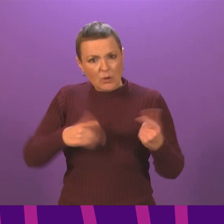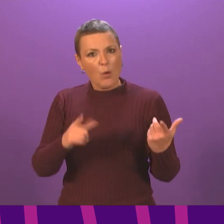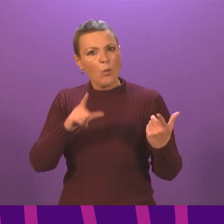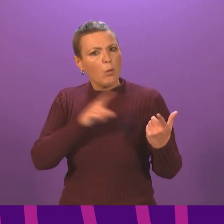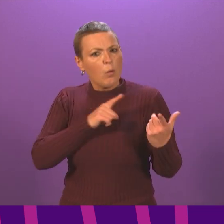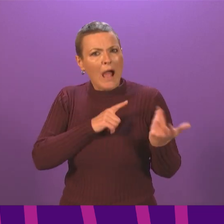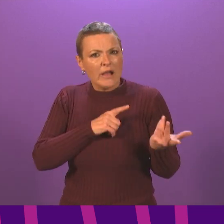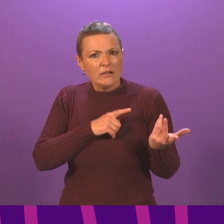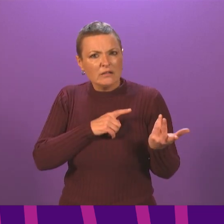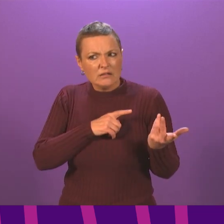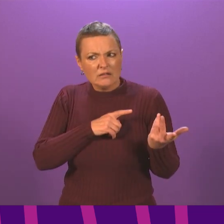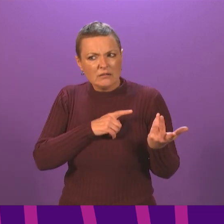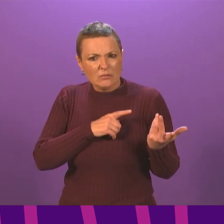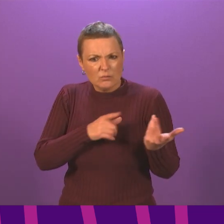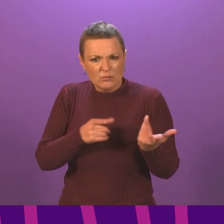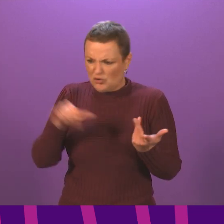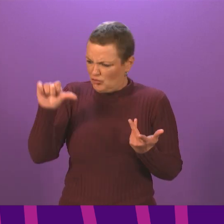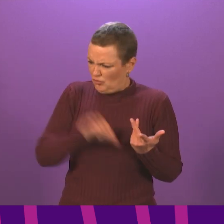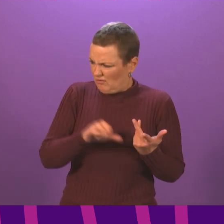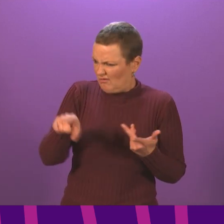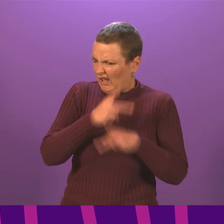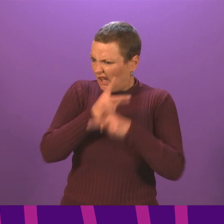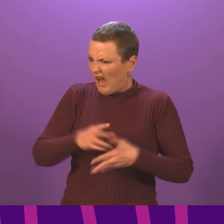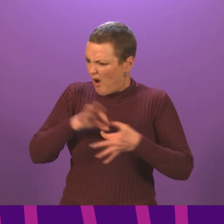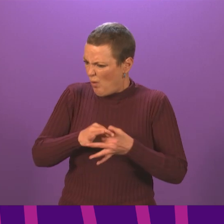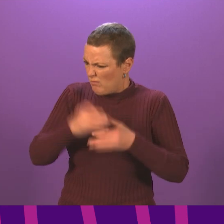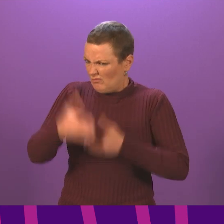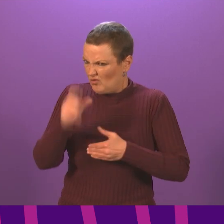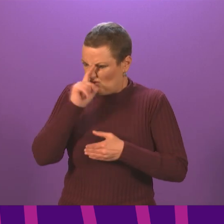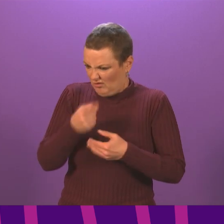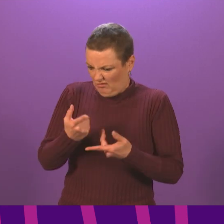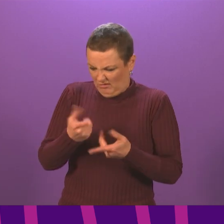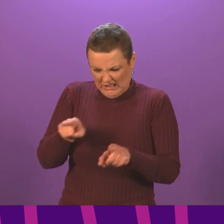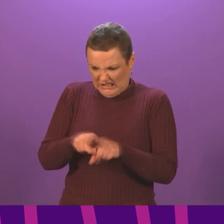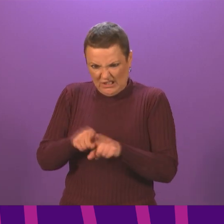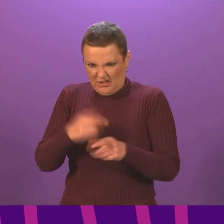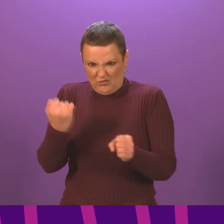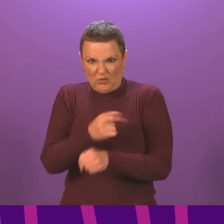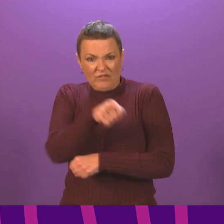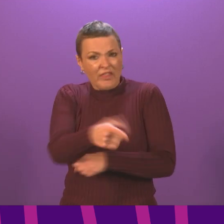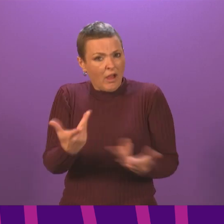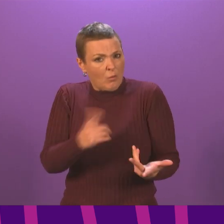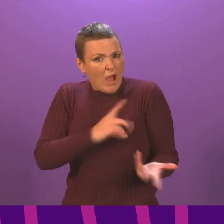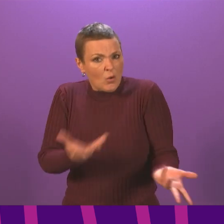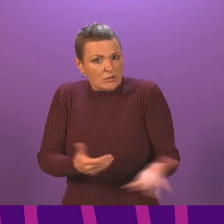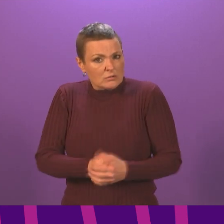that they are easy to identify, why can we not roll out the care home programme to cover them?